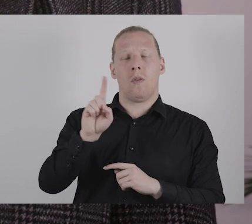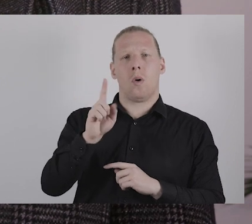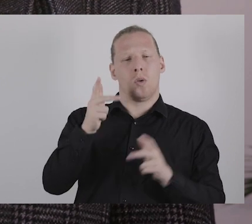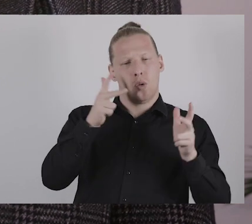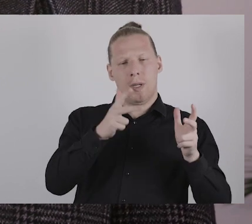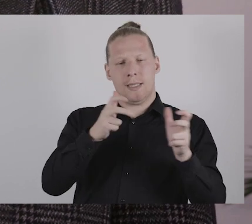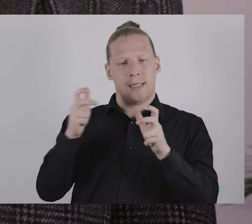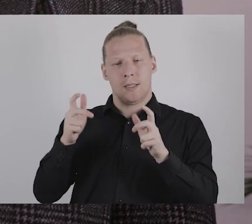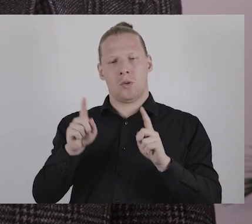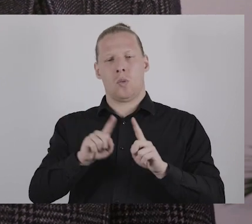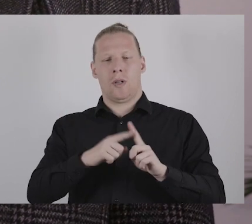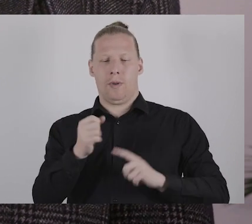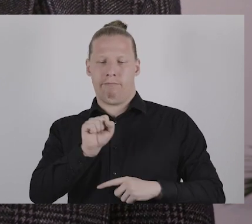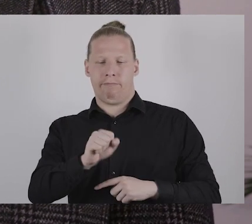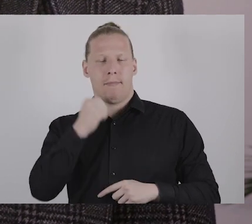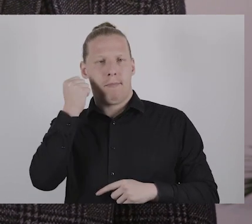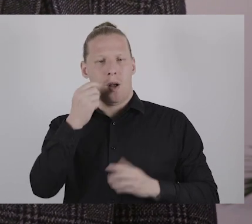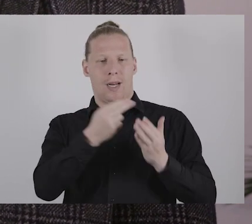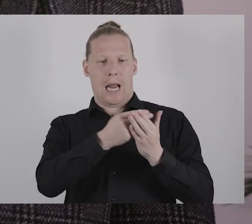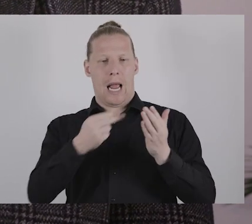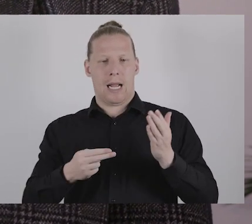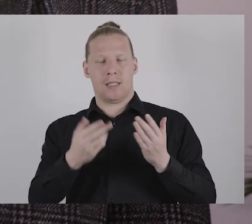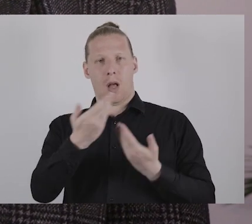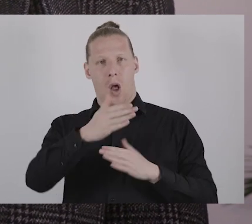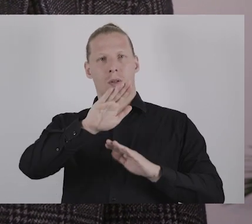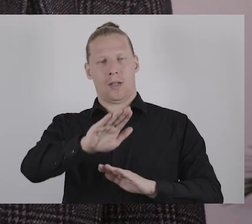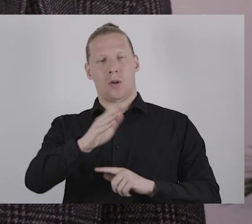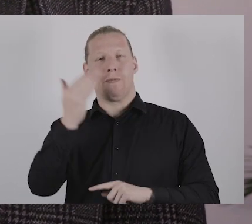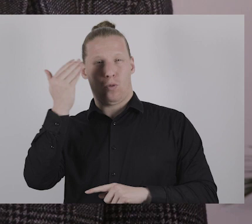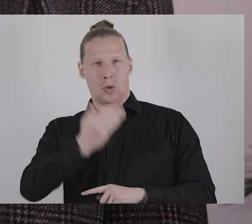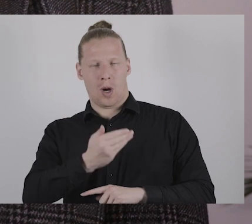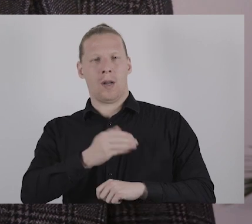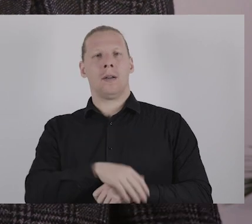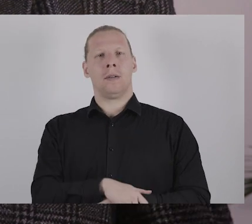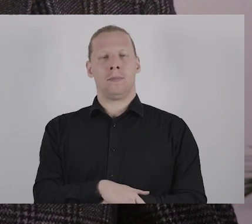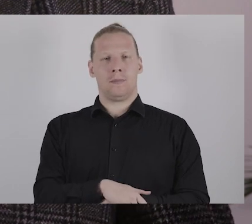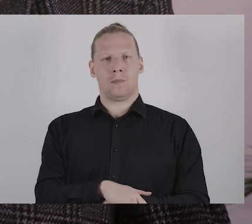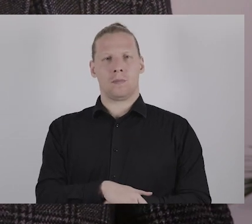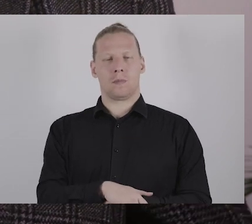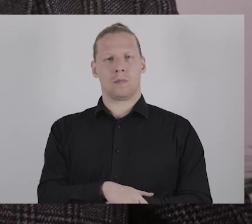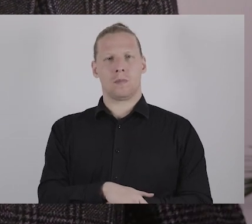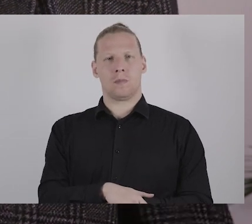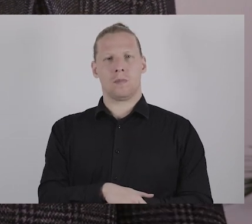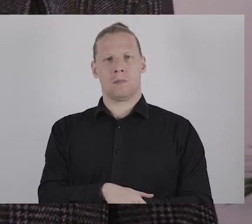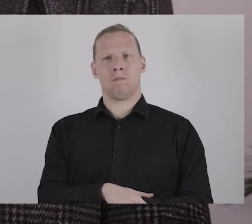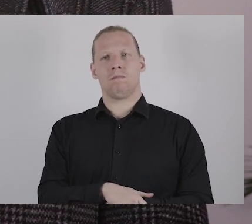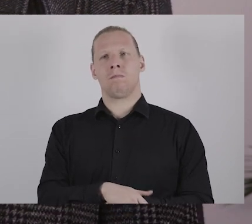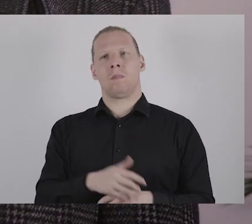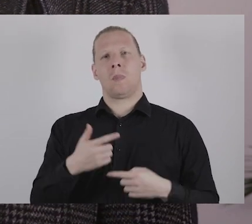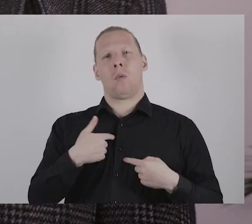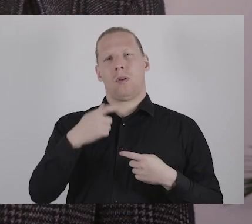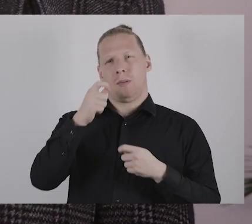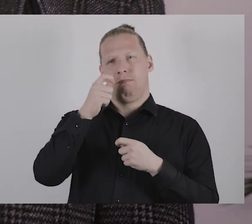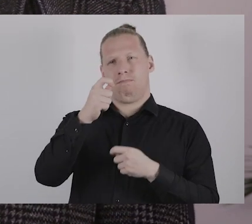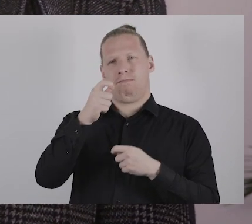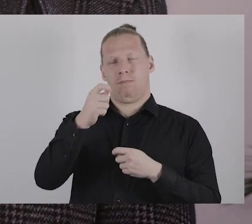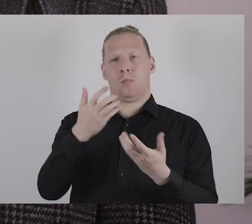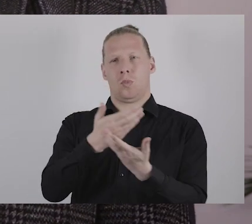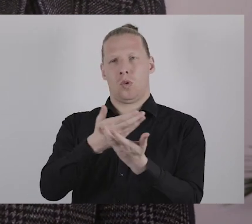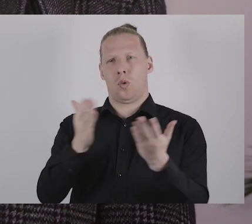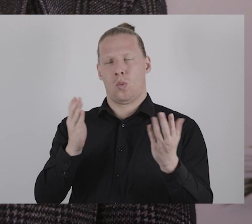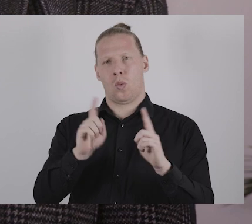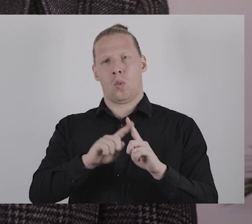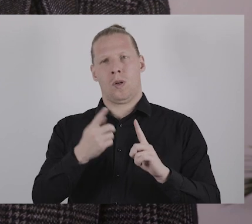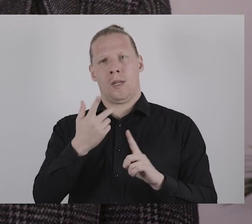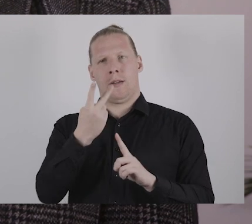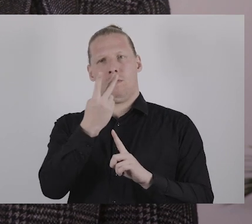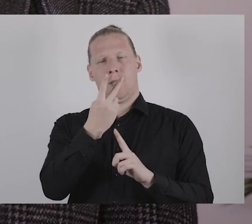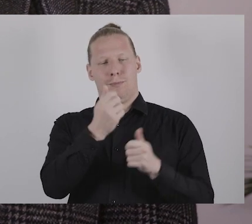Māori art and the arts in general.